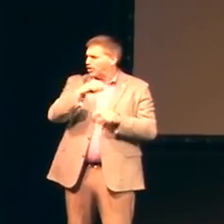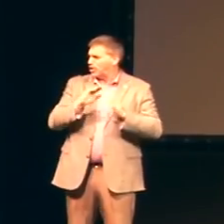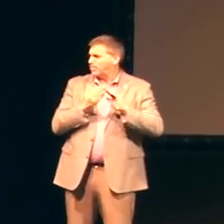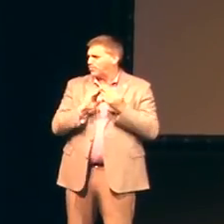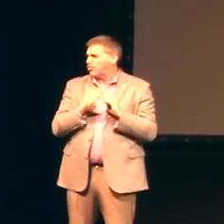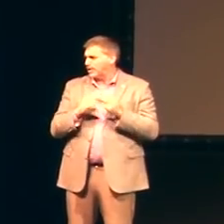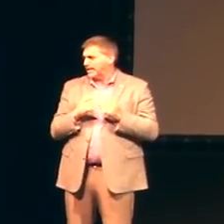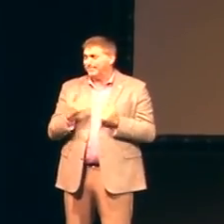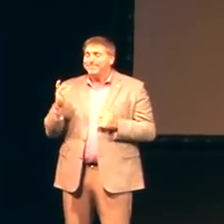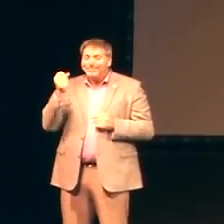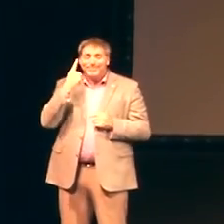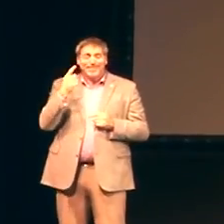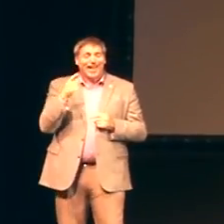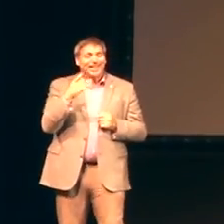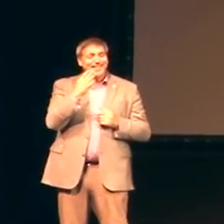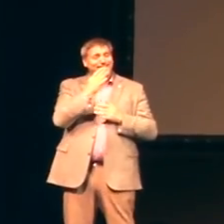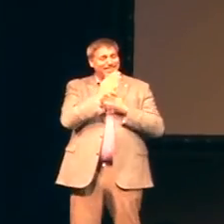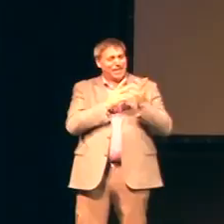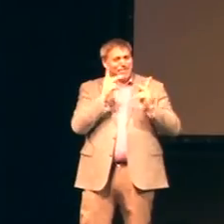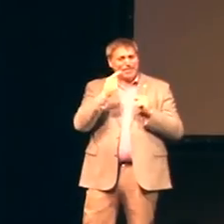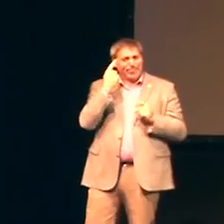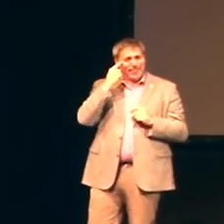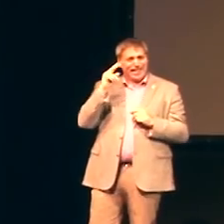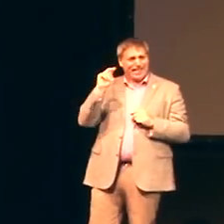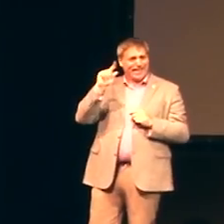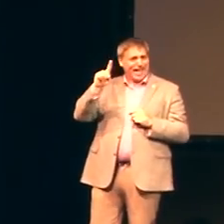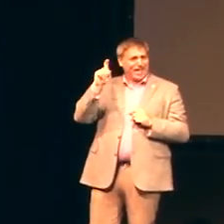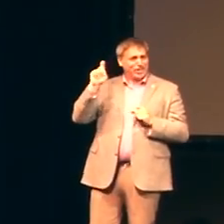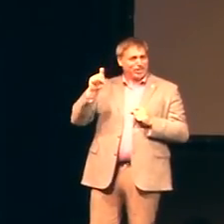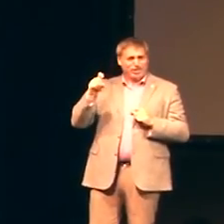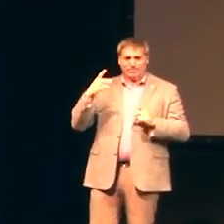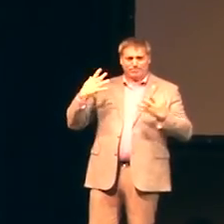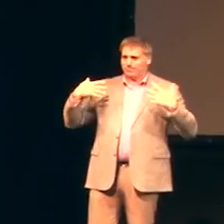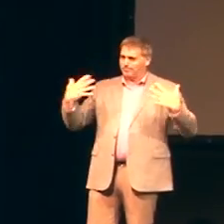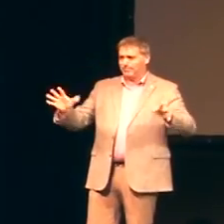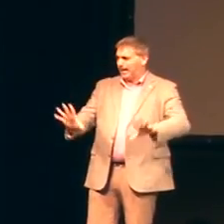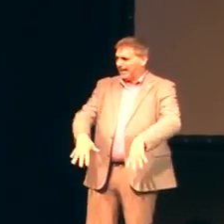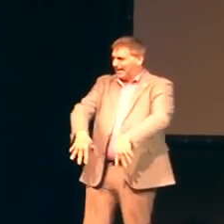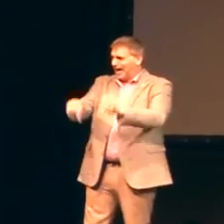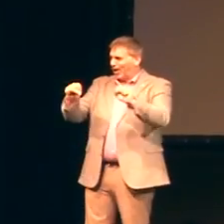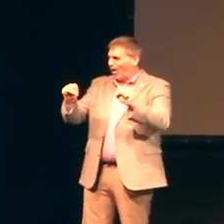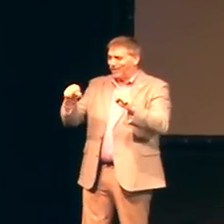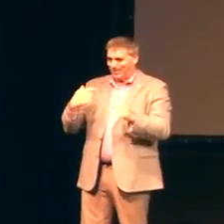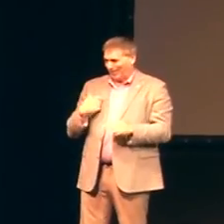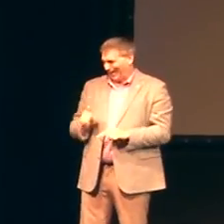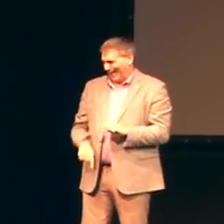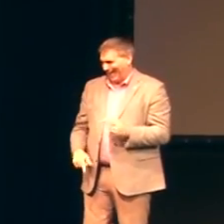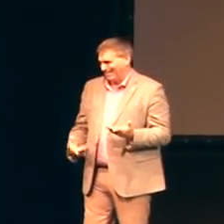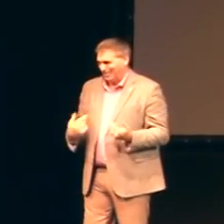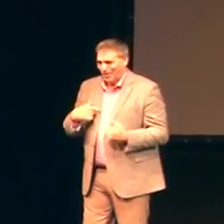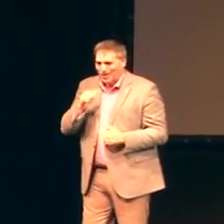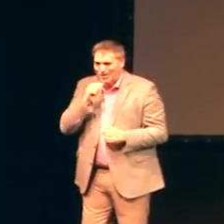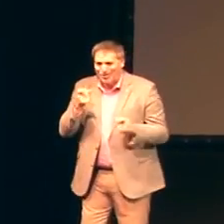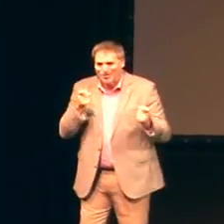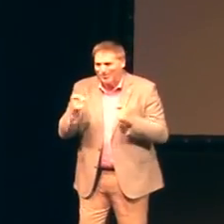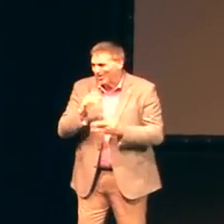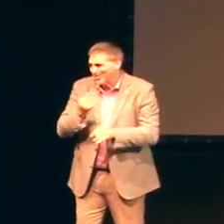can do to respond to the community. You have to remember that a lot of people think that the NAD should just go and take over. We can't